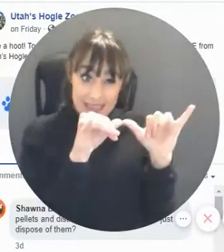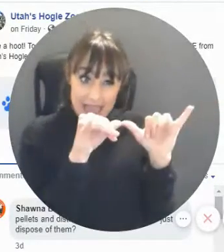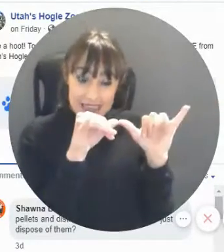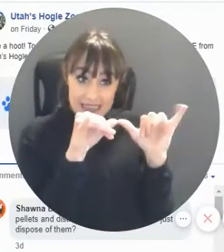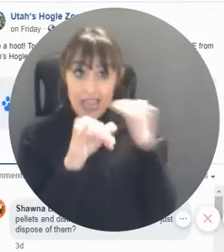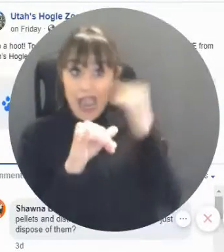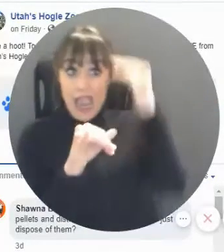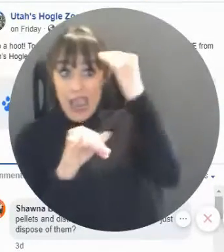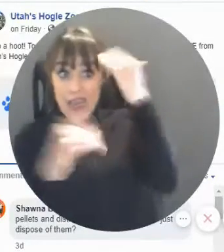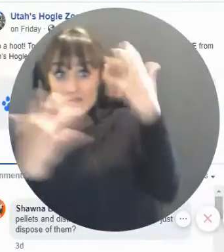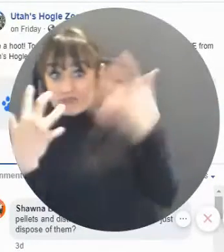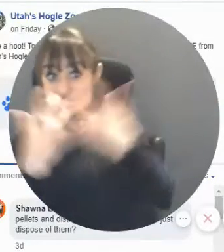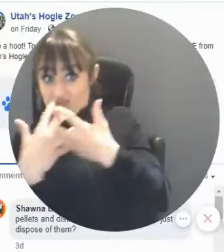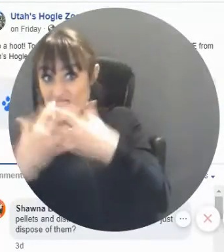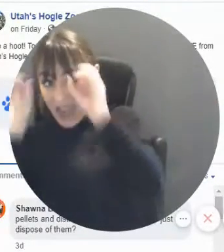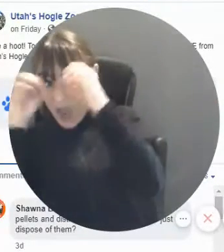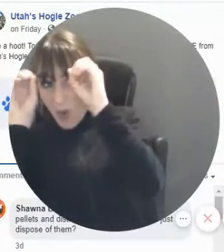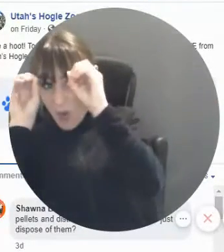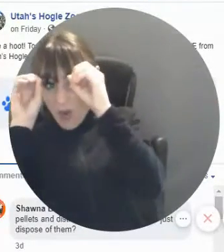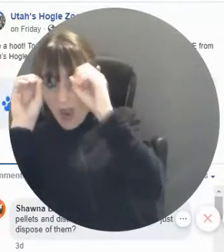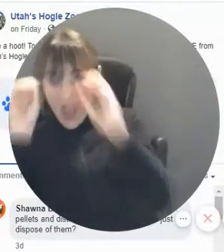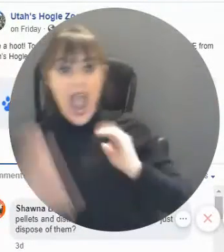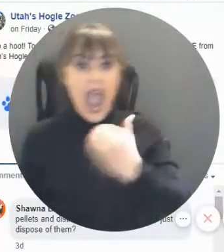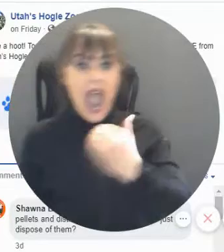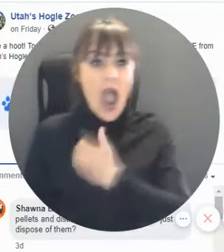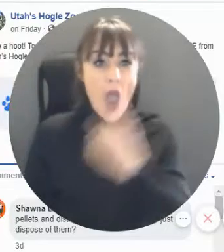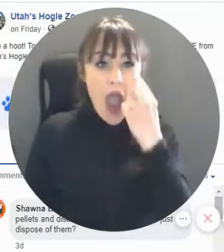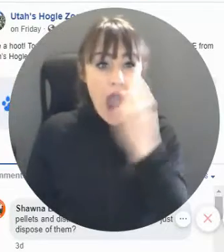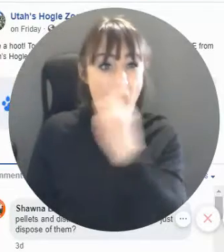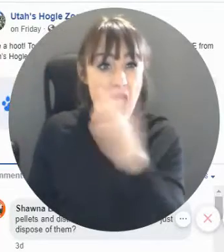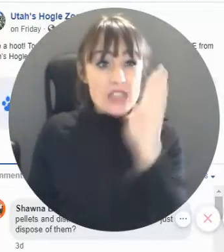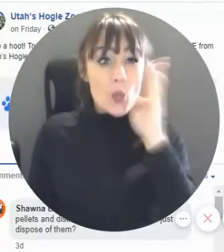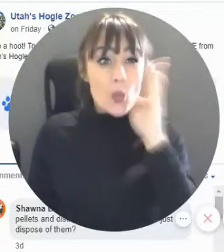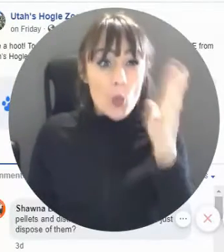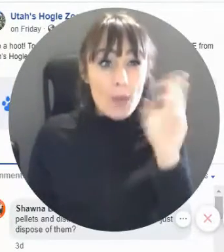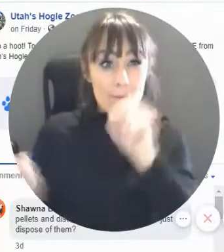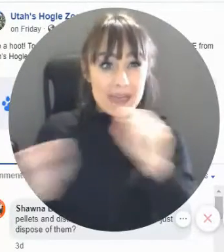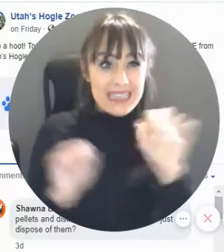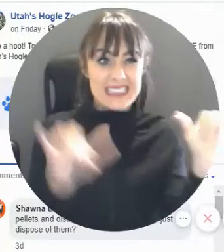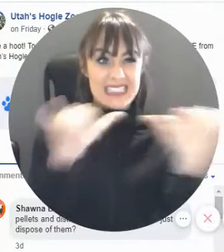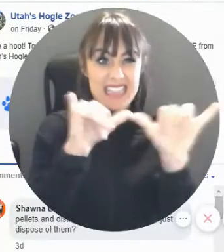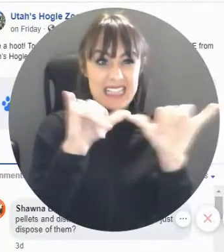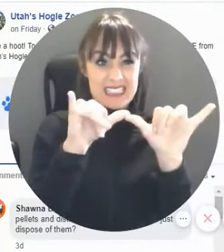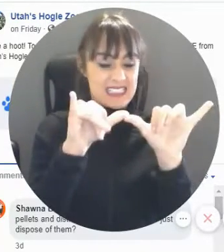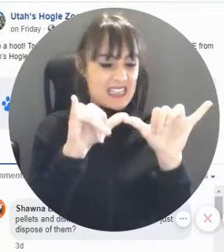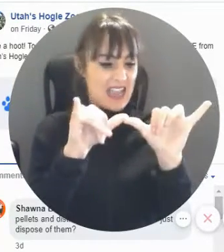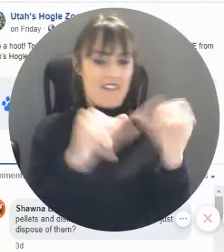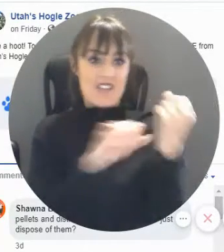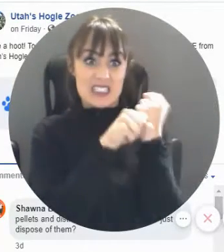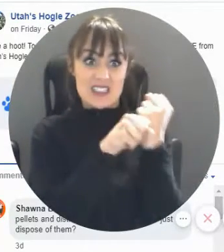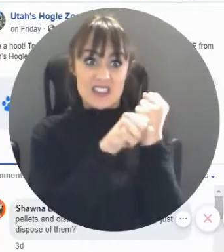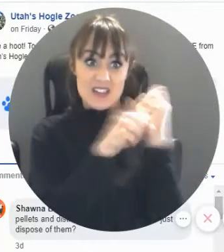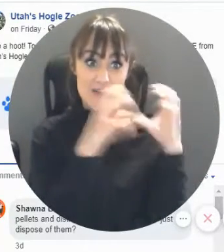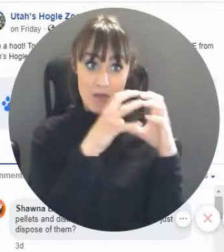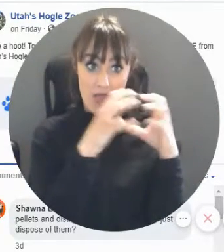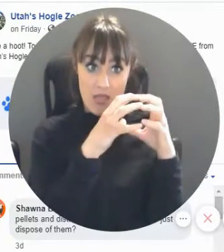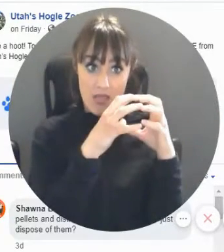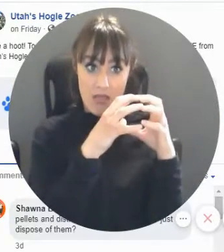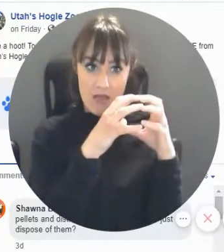so they don't really have the ability to move their eyeballs like we as humans do. So that's why they can move their head and neck around so well.